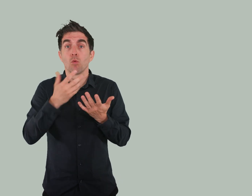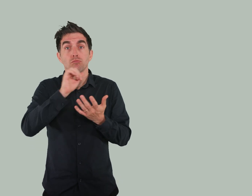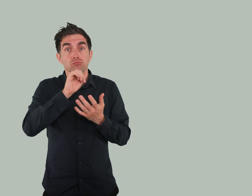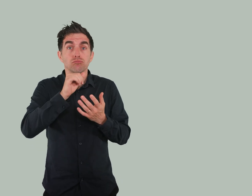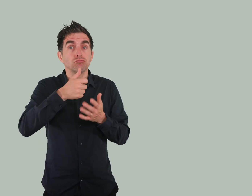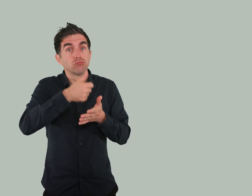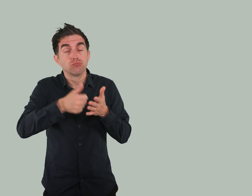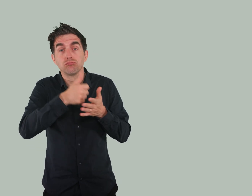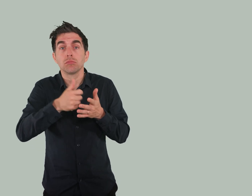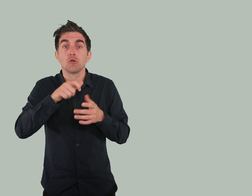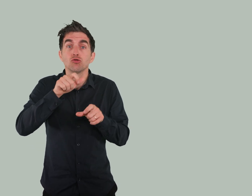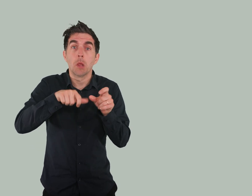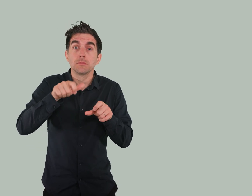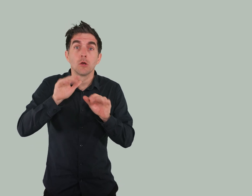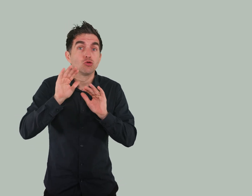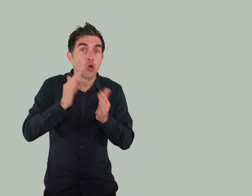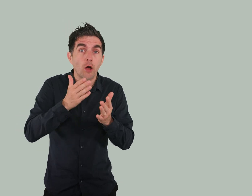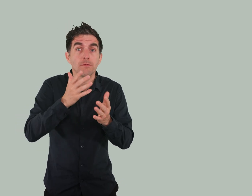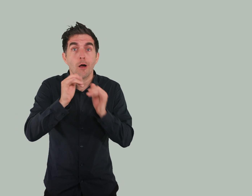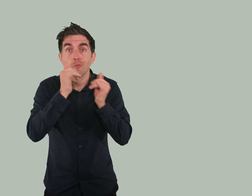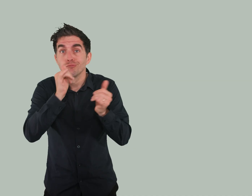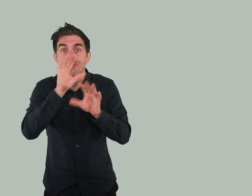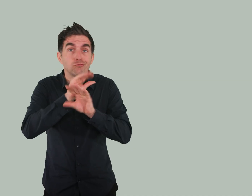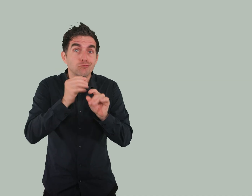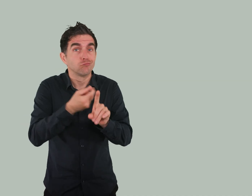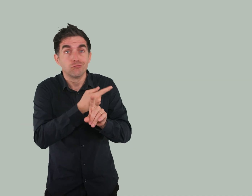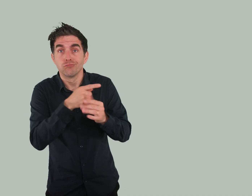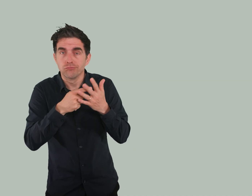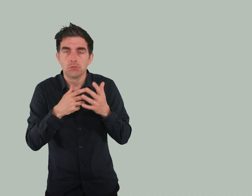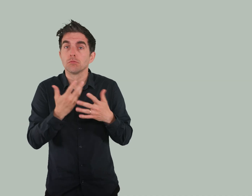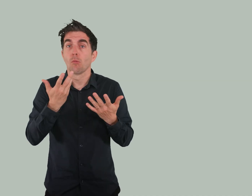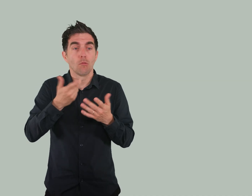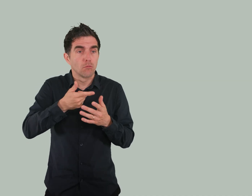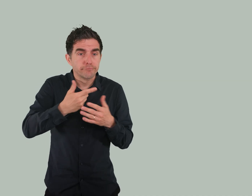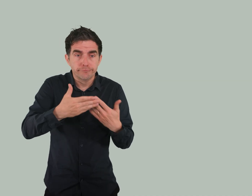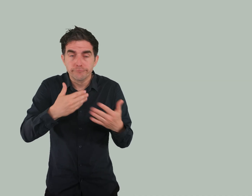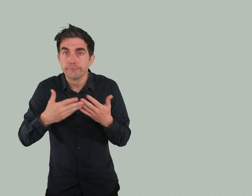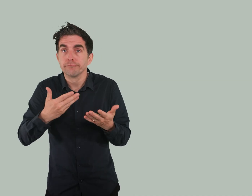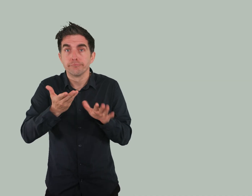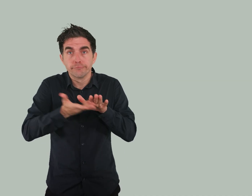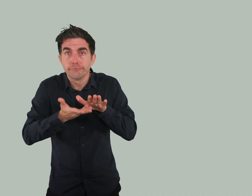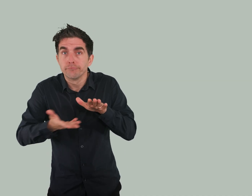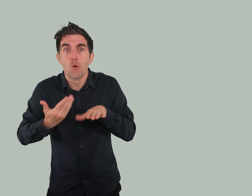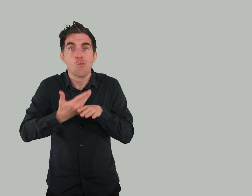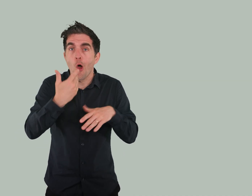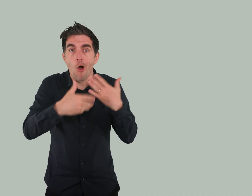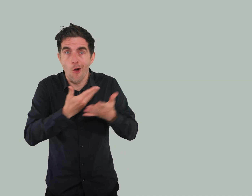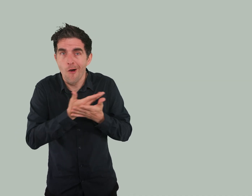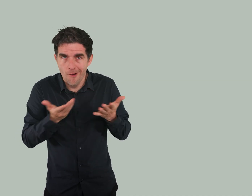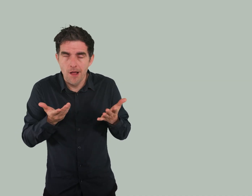routine customer service and clerical work.